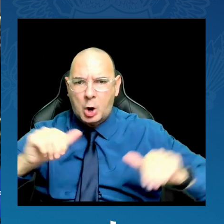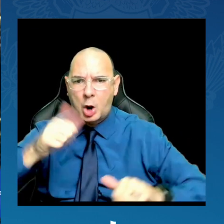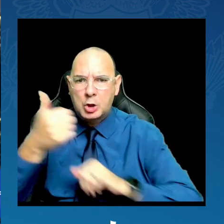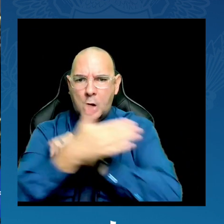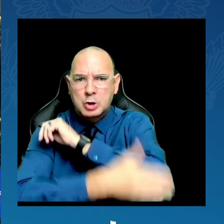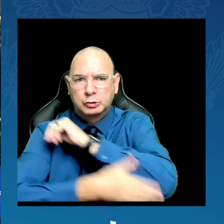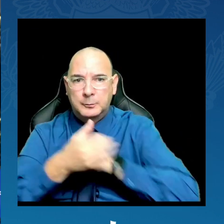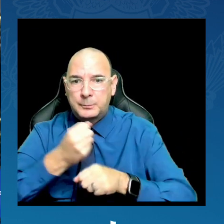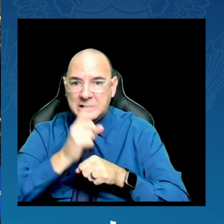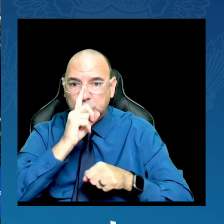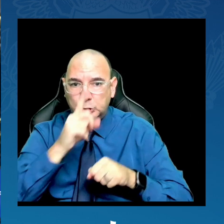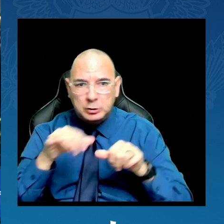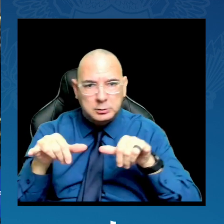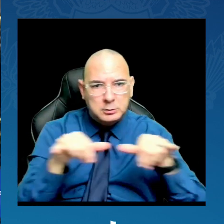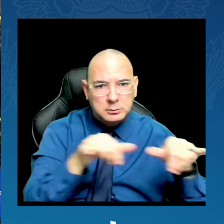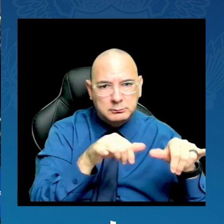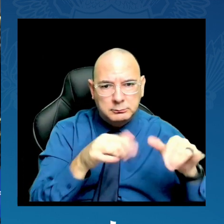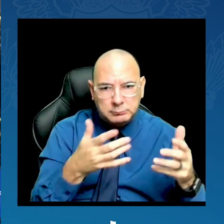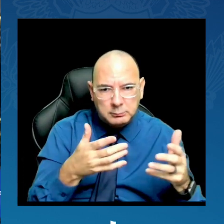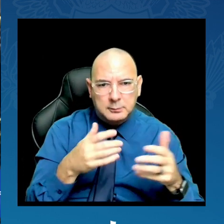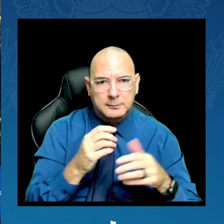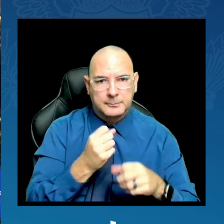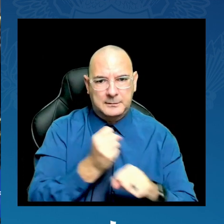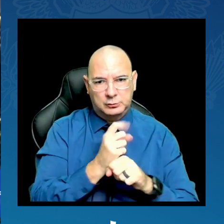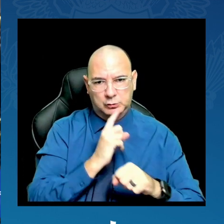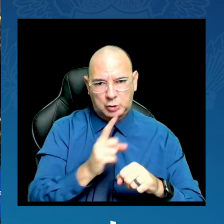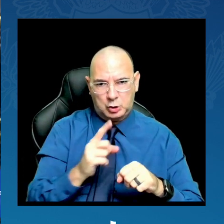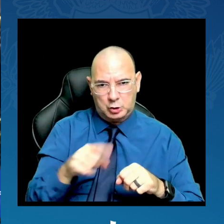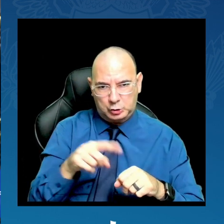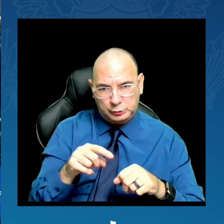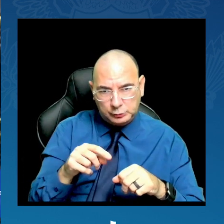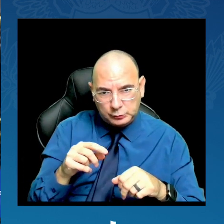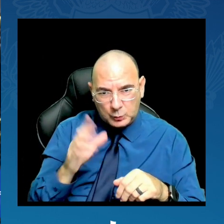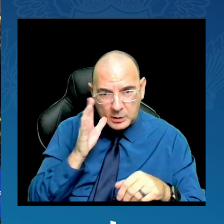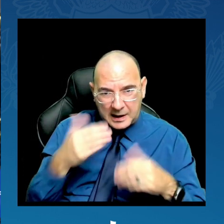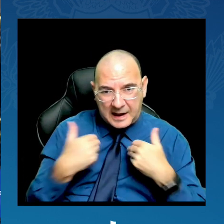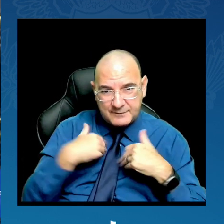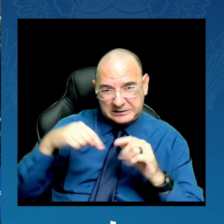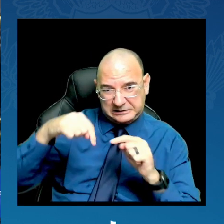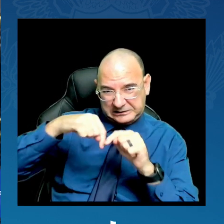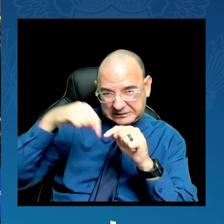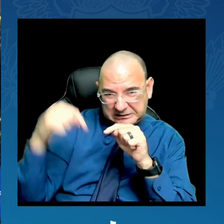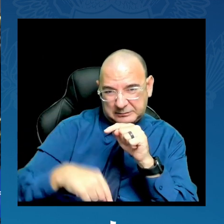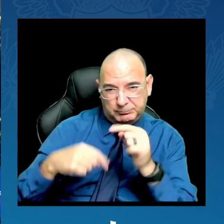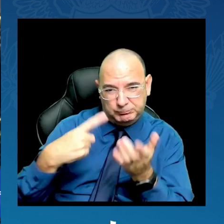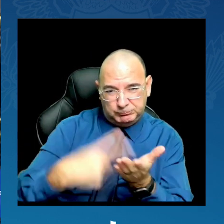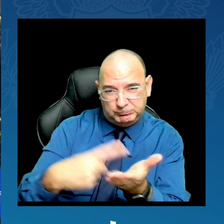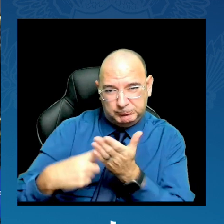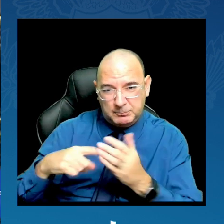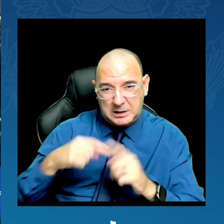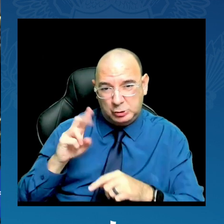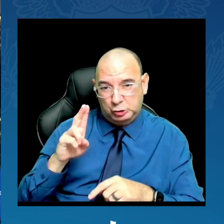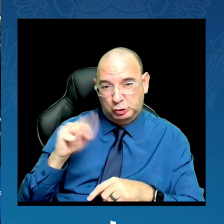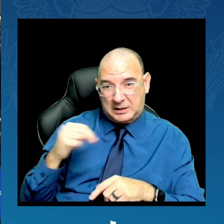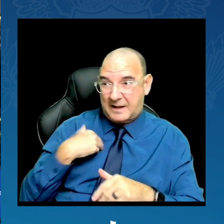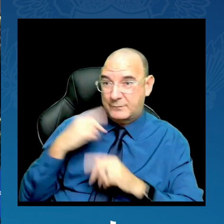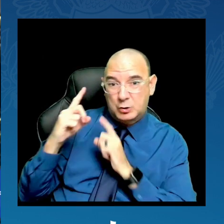will have extensive consultations at the U.N.. Our goal is that this resolution is adopted with the broadest possible support.